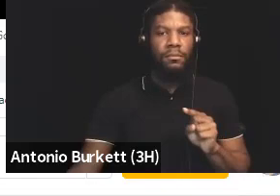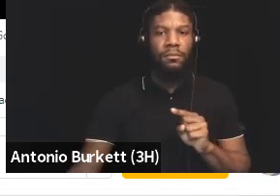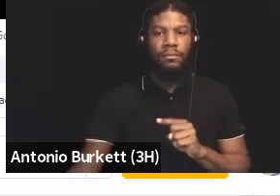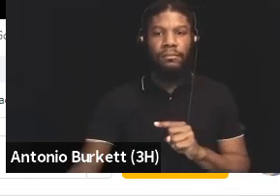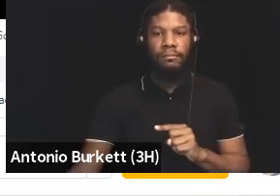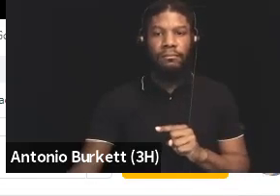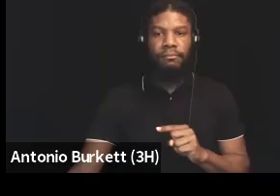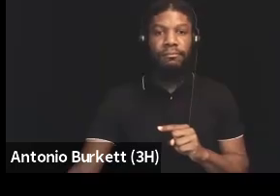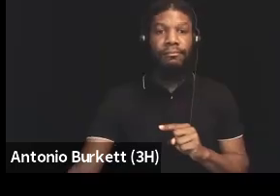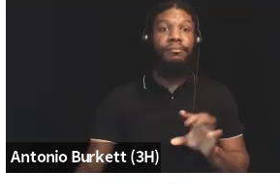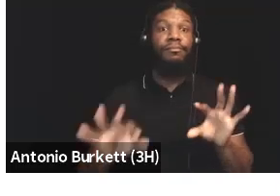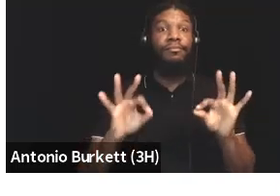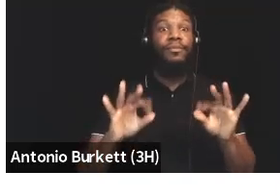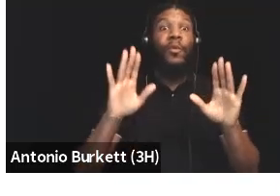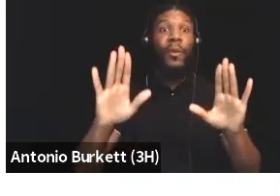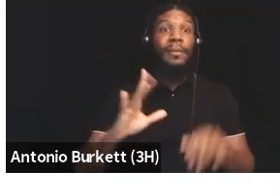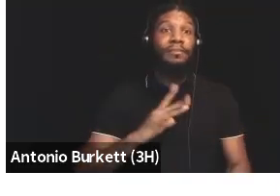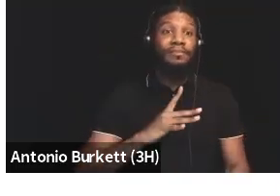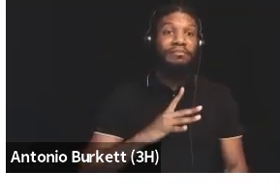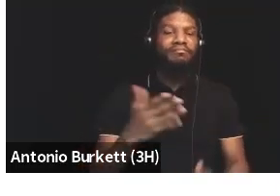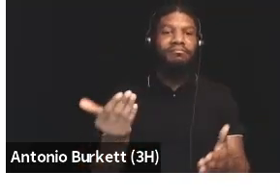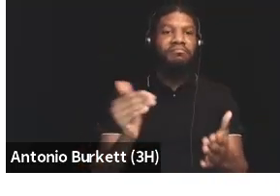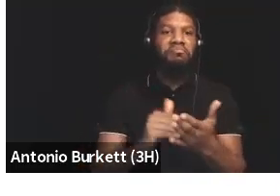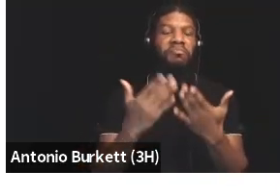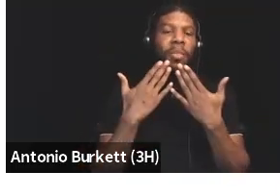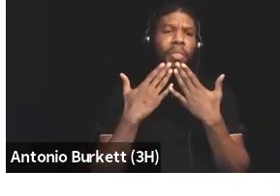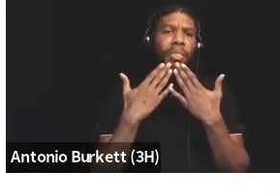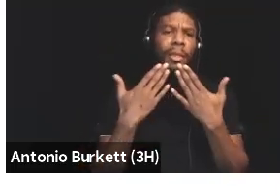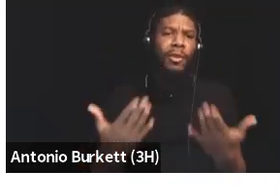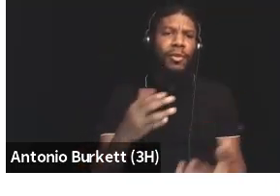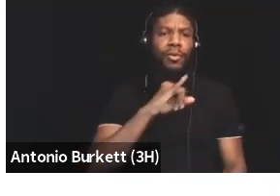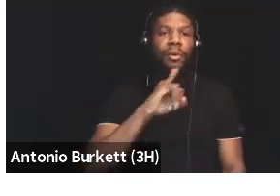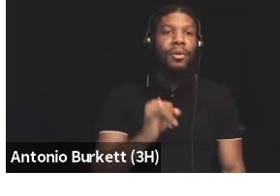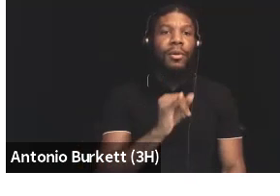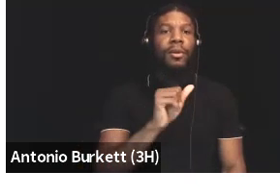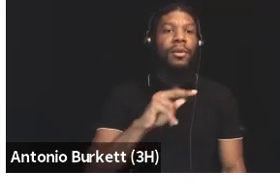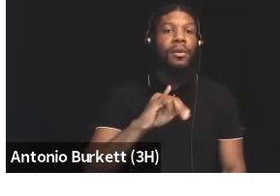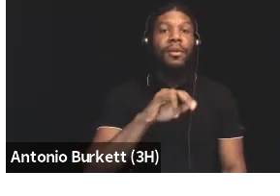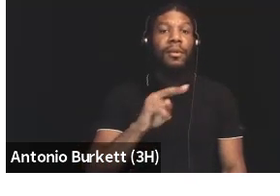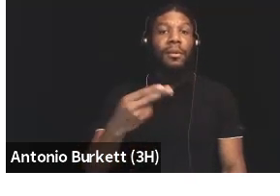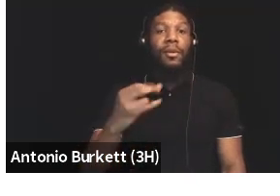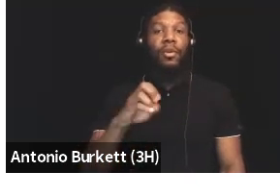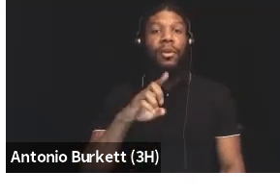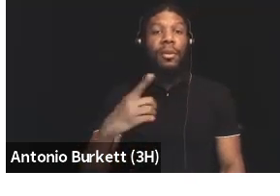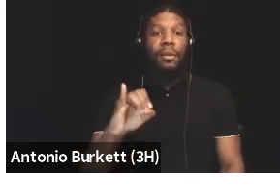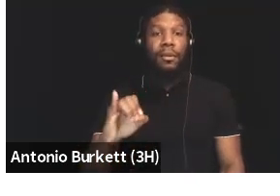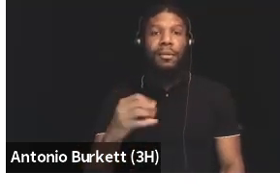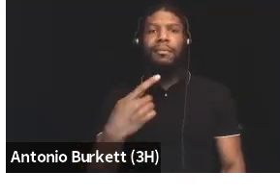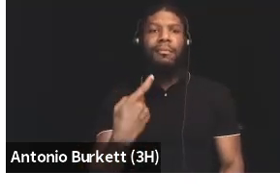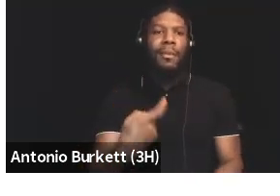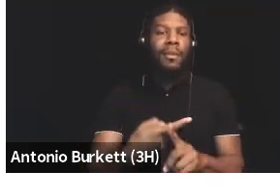Great so again, a big thank you to Janine and Heidi as well as our roundtable panelists Stephen,